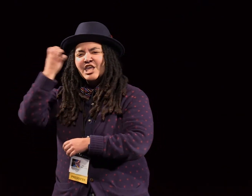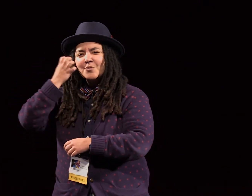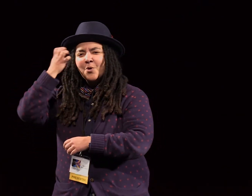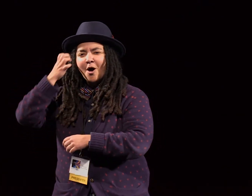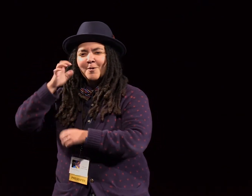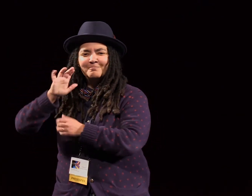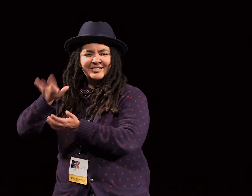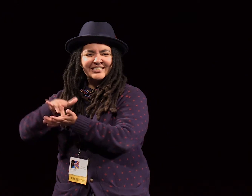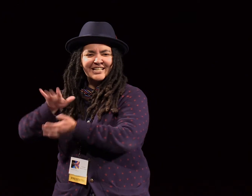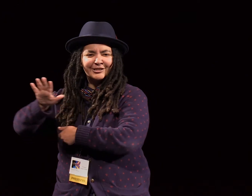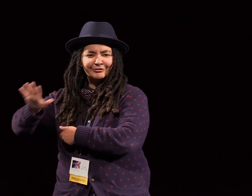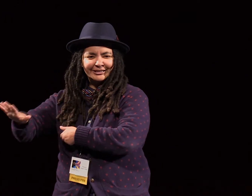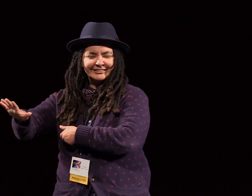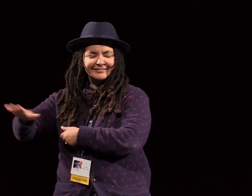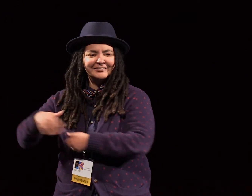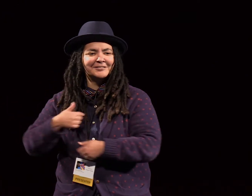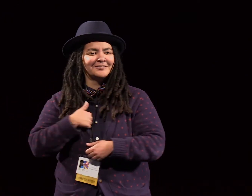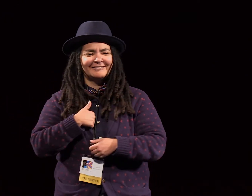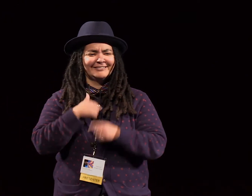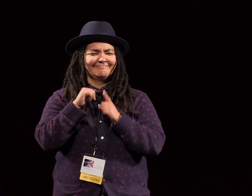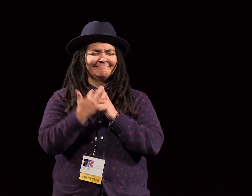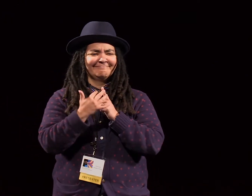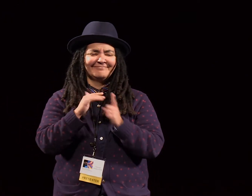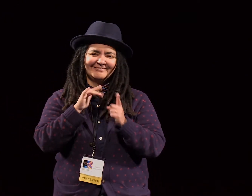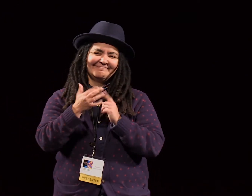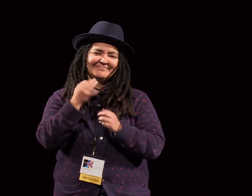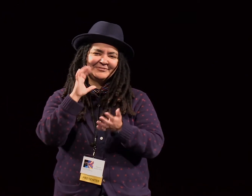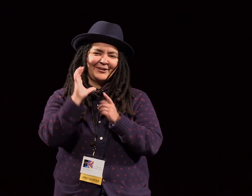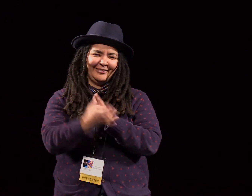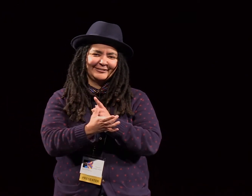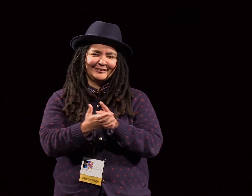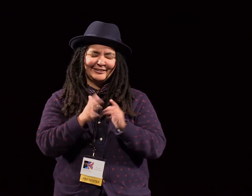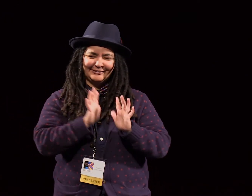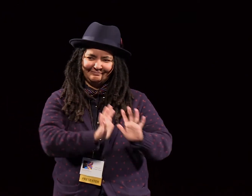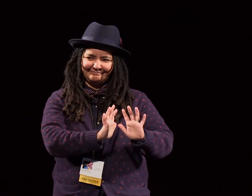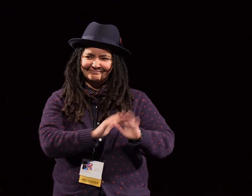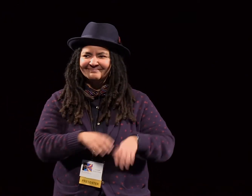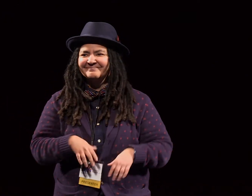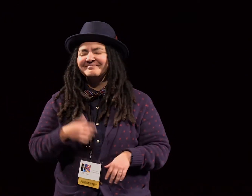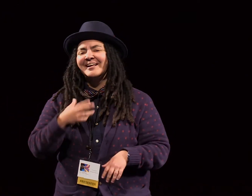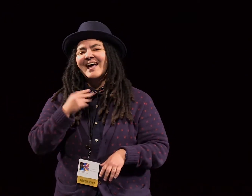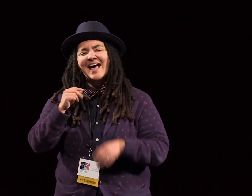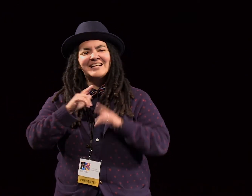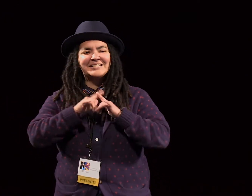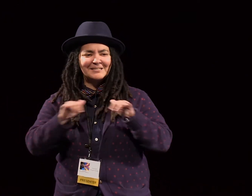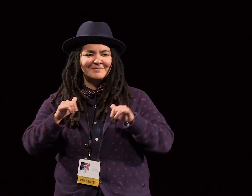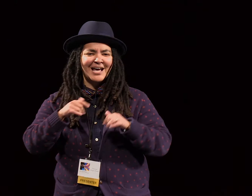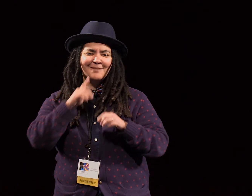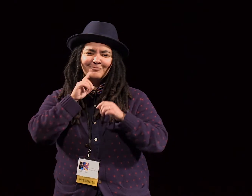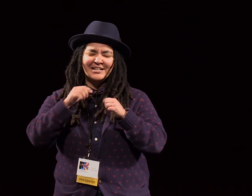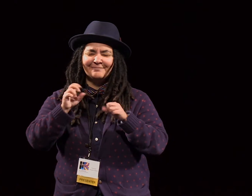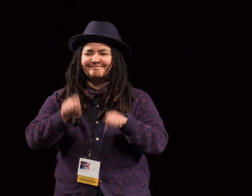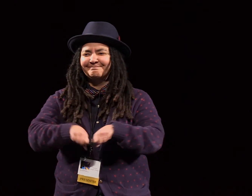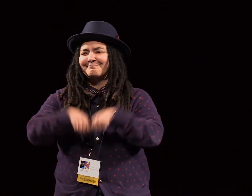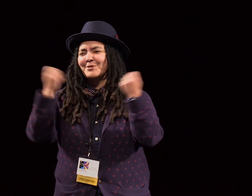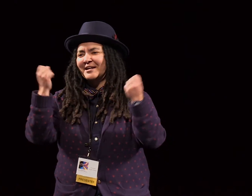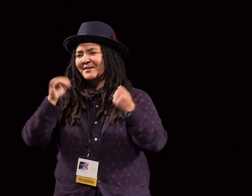The other sign, that's related to Europeans and their view of anthropology, but I prefer my sign and my--to match my view.